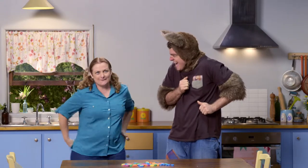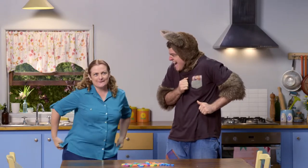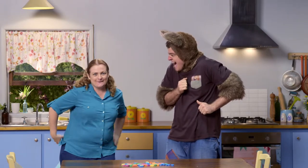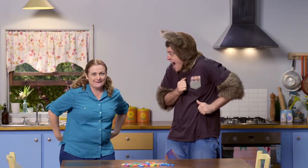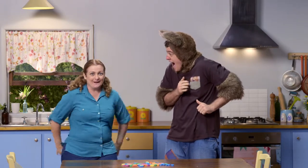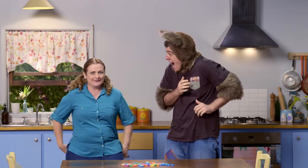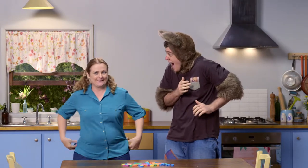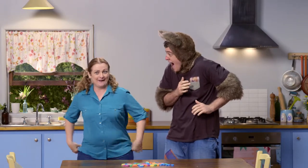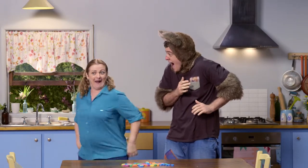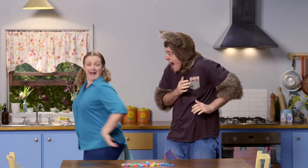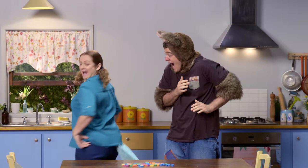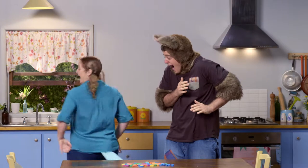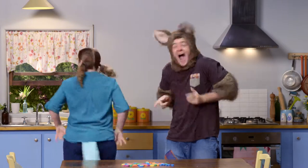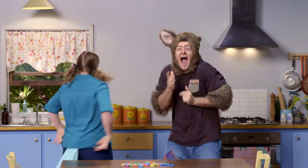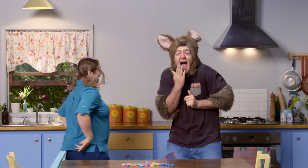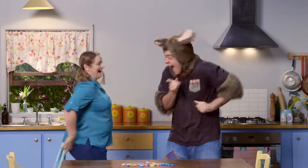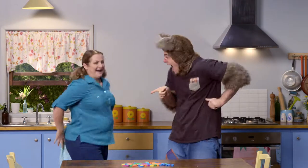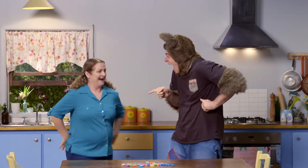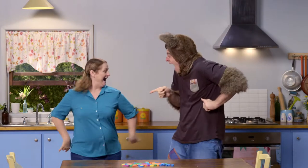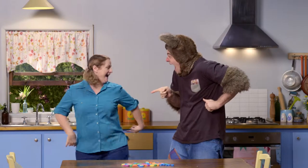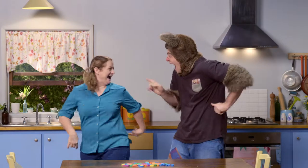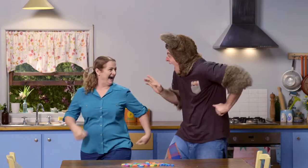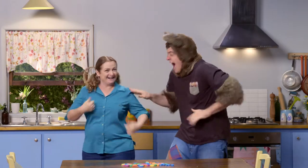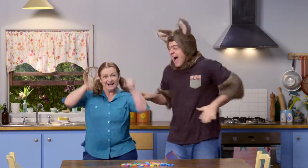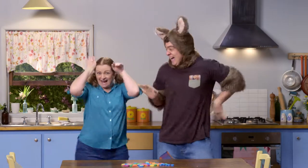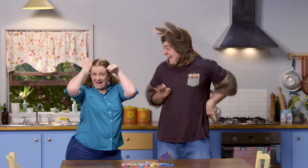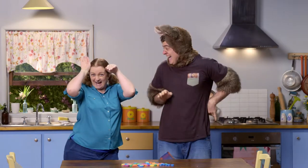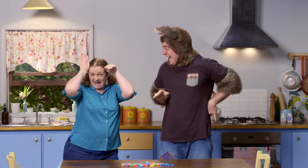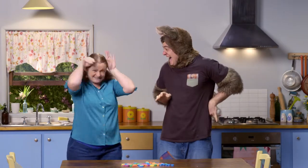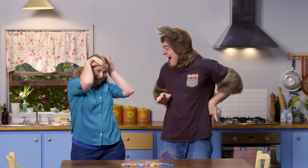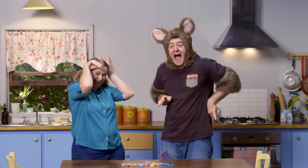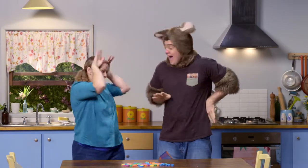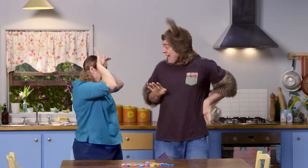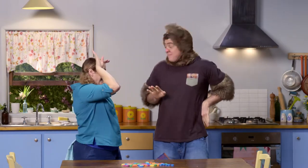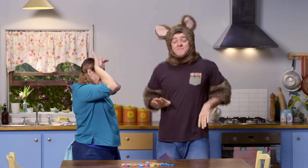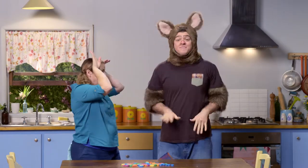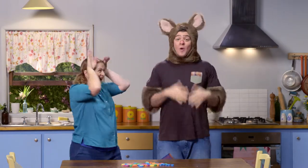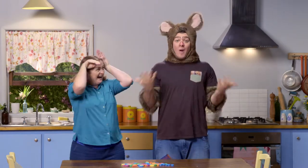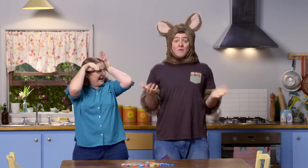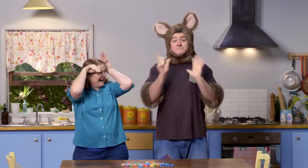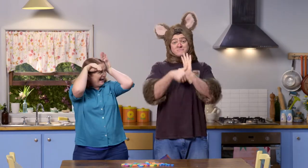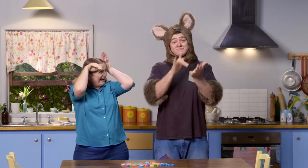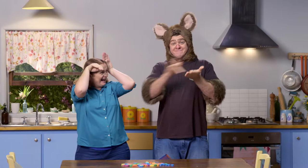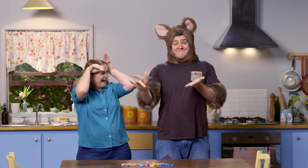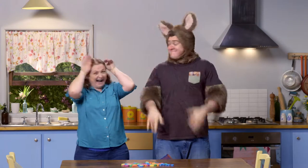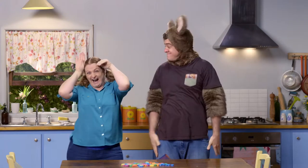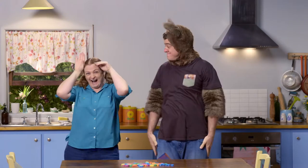Mm. Ha-ha-ha! I'm Possum. Well, our time is up.